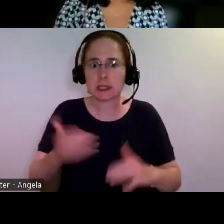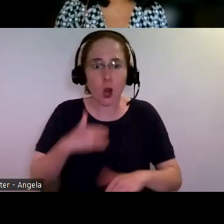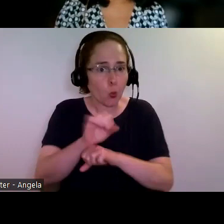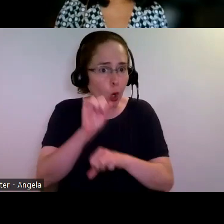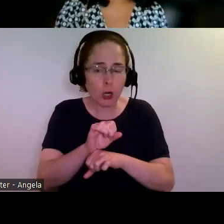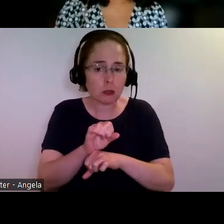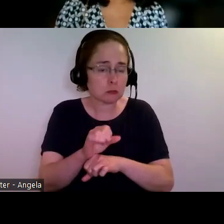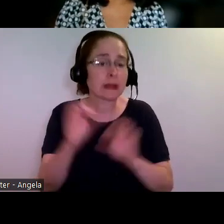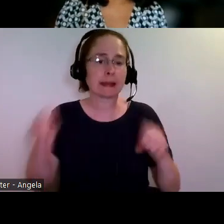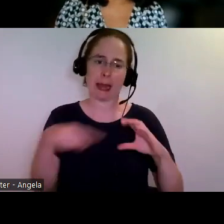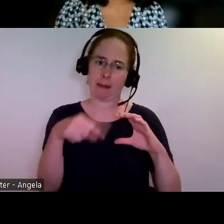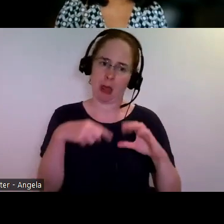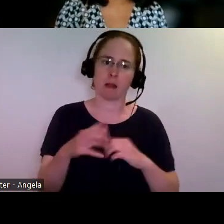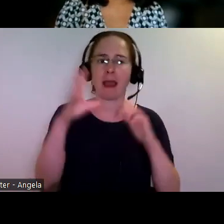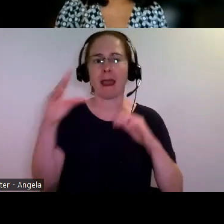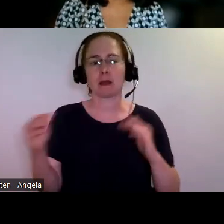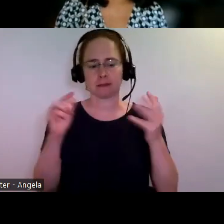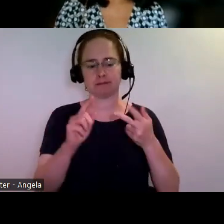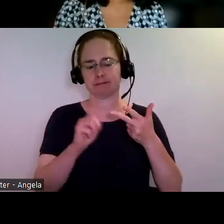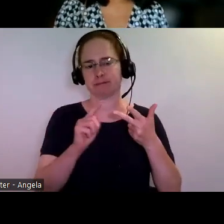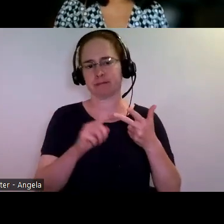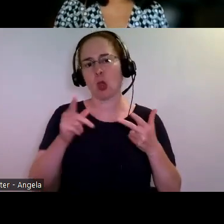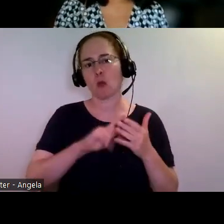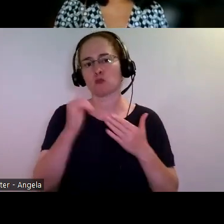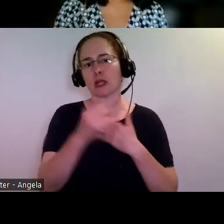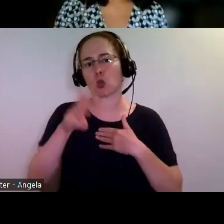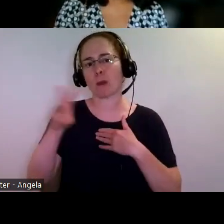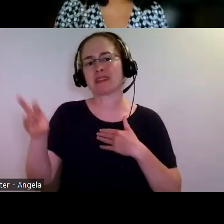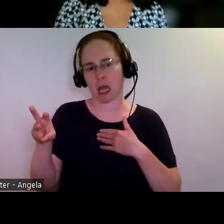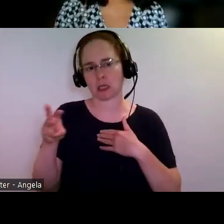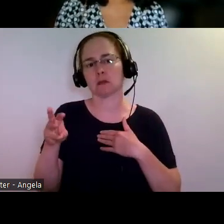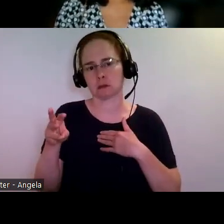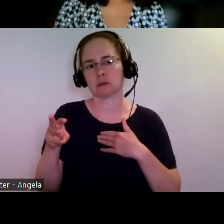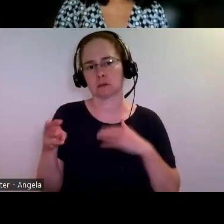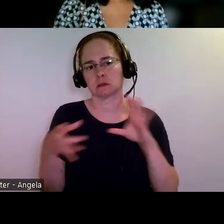and I also have a link to the project website where we have a number of other practice briefs,